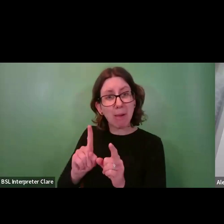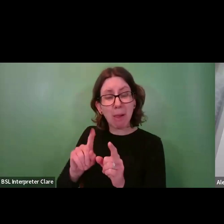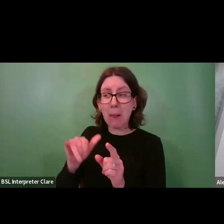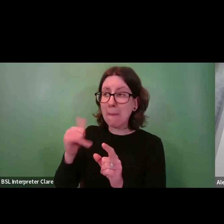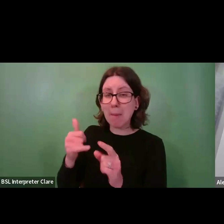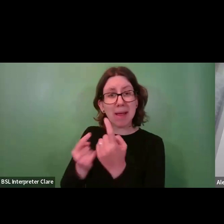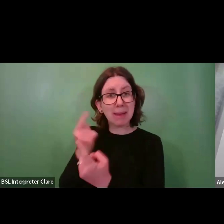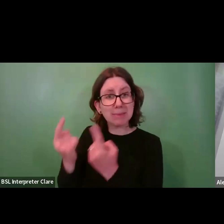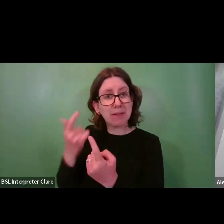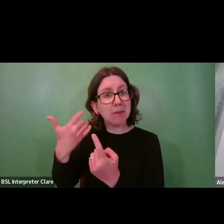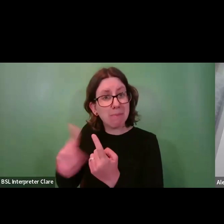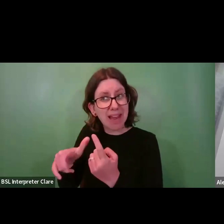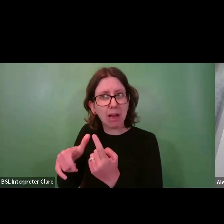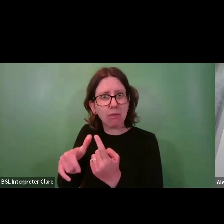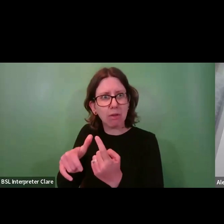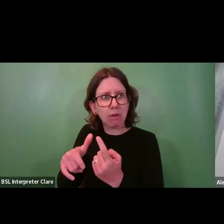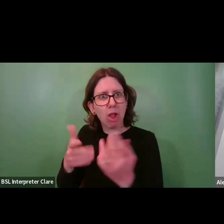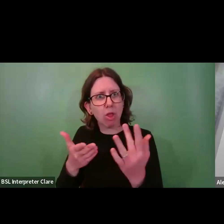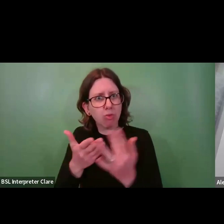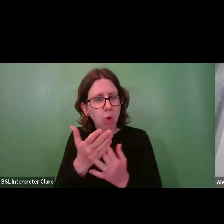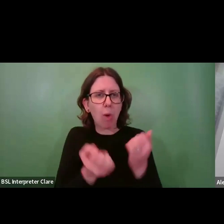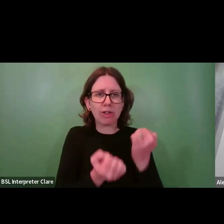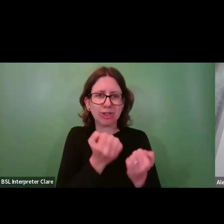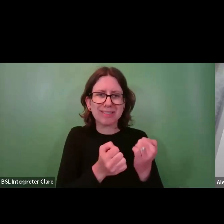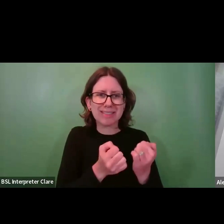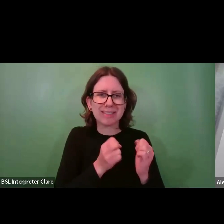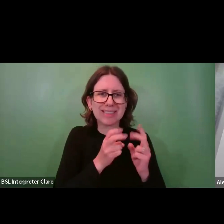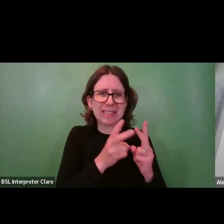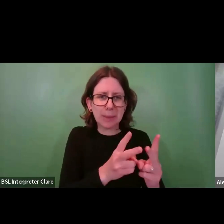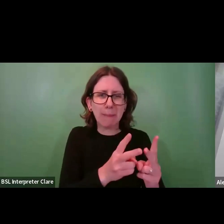areas of the justice system. So it's a broad range of things.